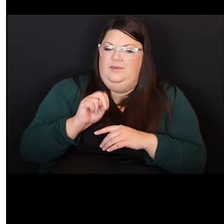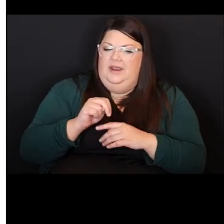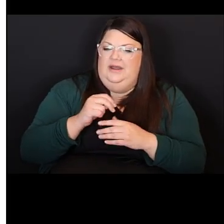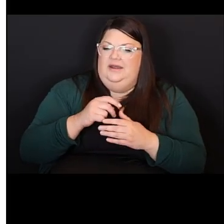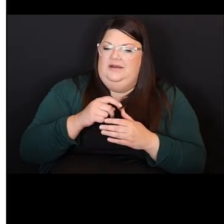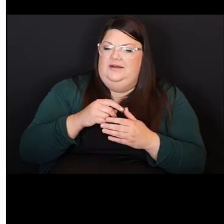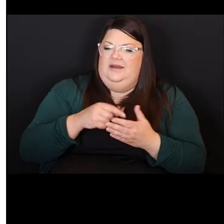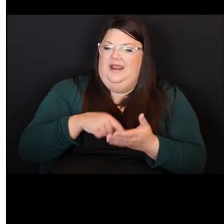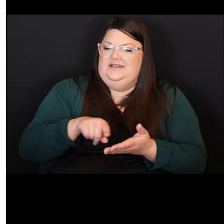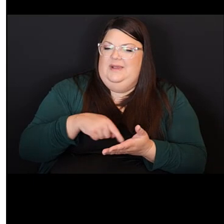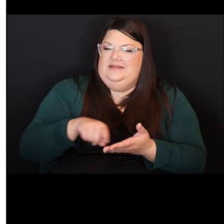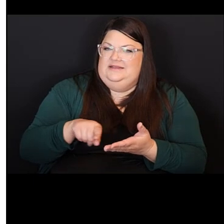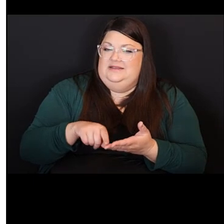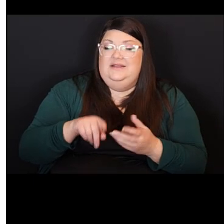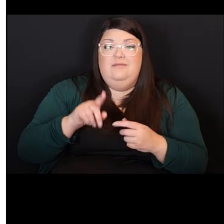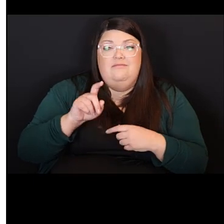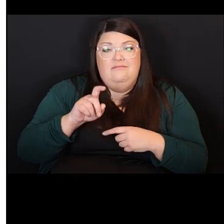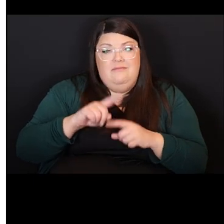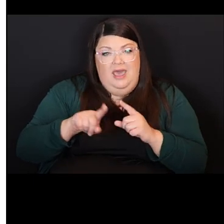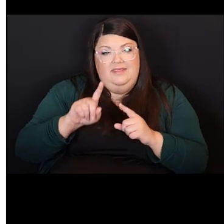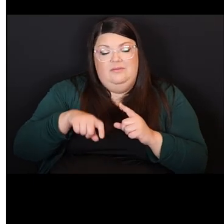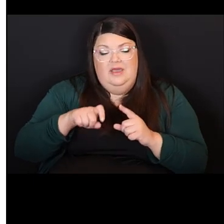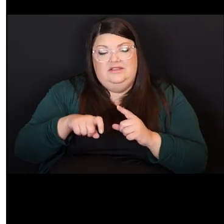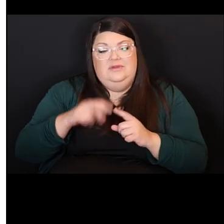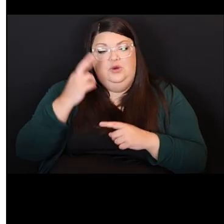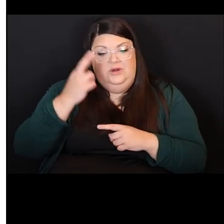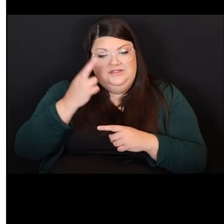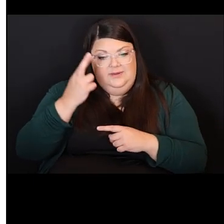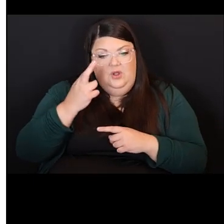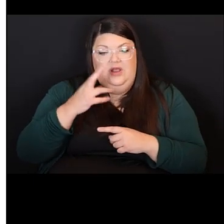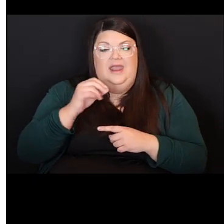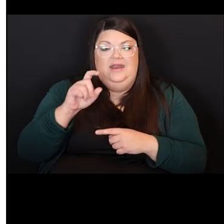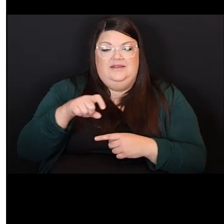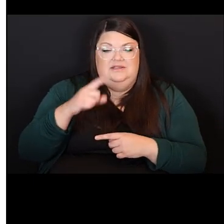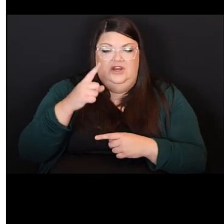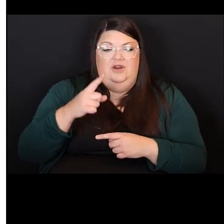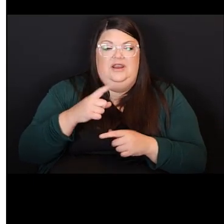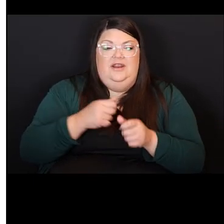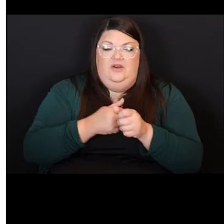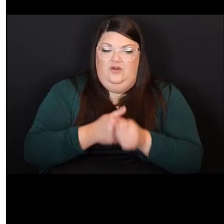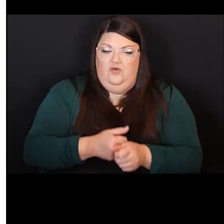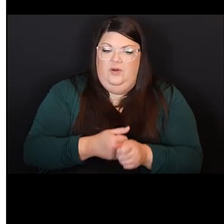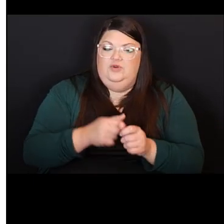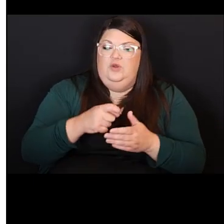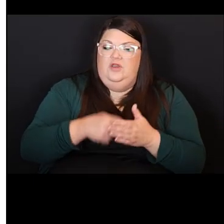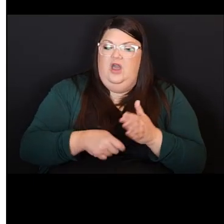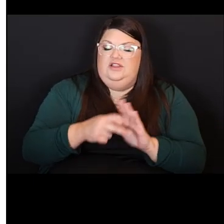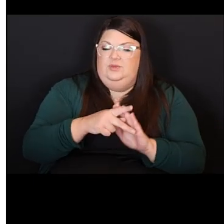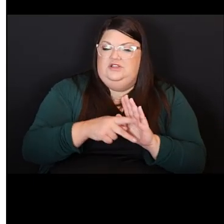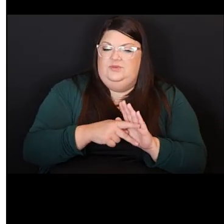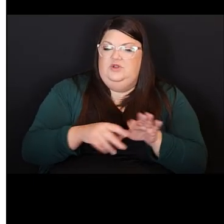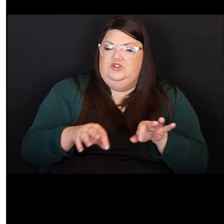expenses must be reasonable and necessary and conform to the Cost Principles described in 2